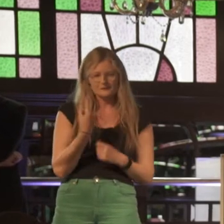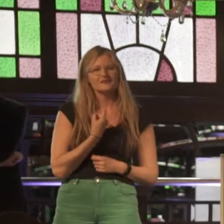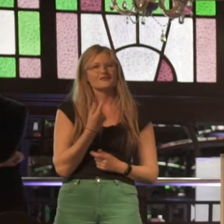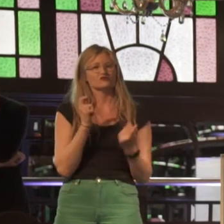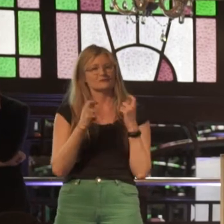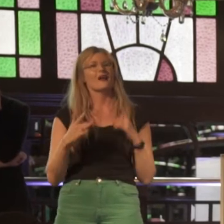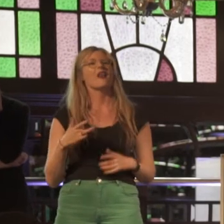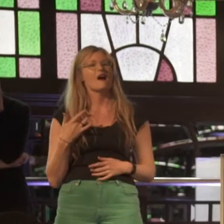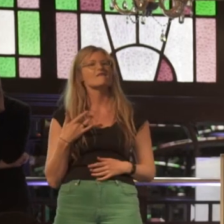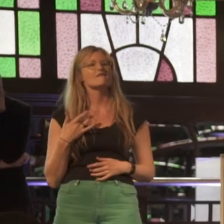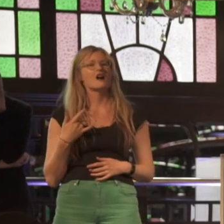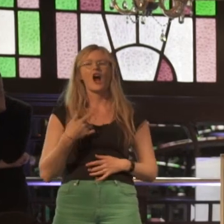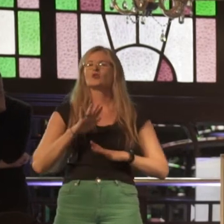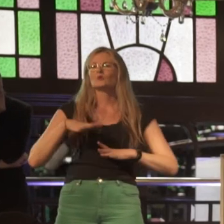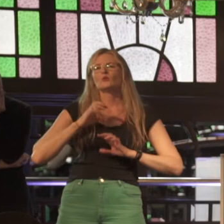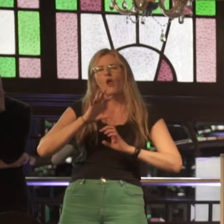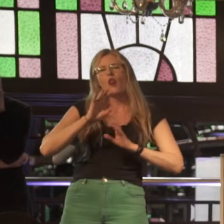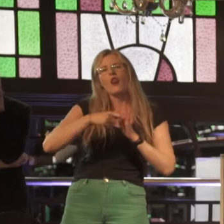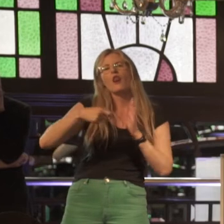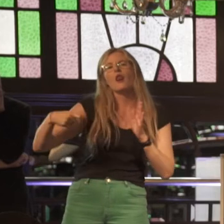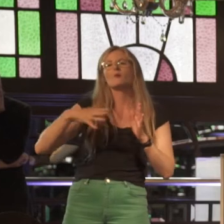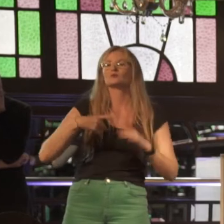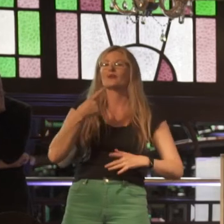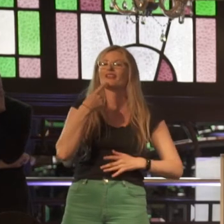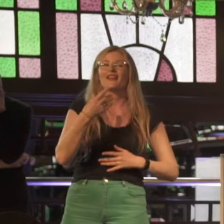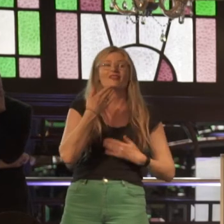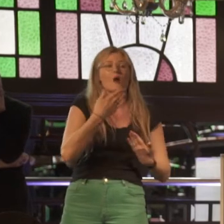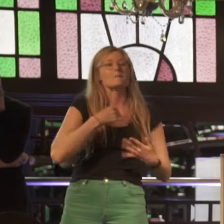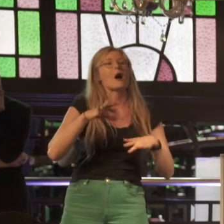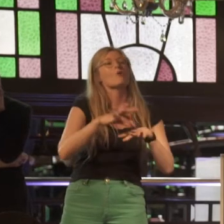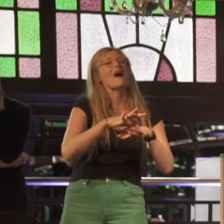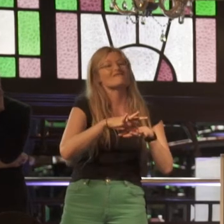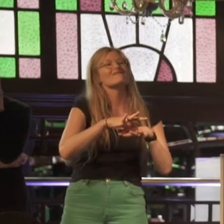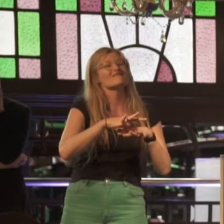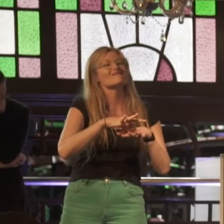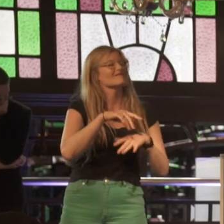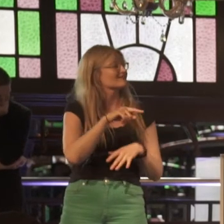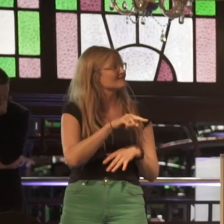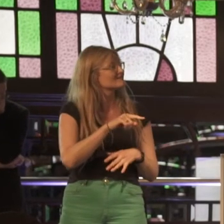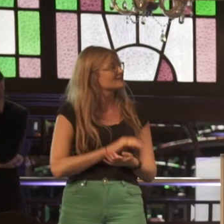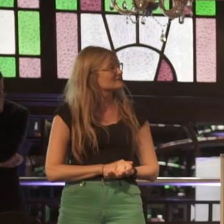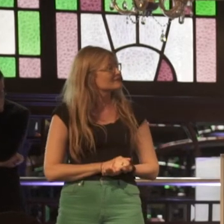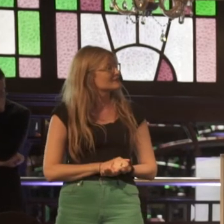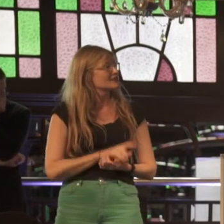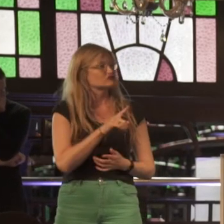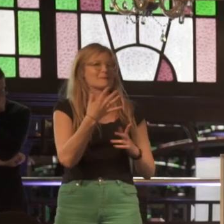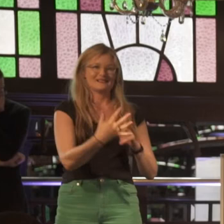I won't take too much time, but I should also say thanks to my wife. For ... diagnosing me. No, no, she didn't.